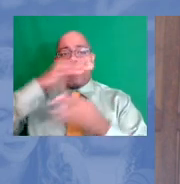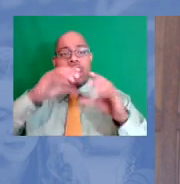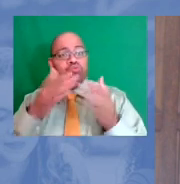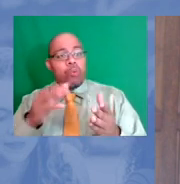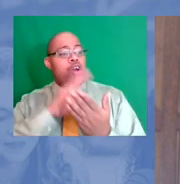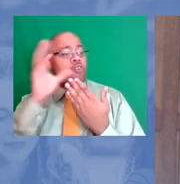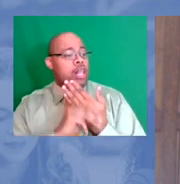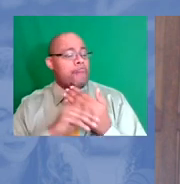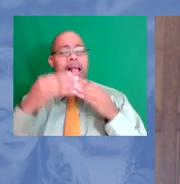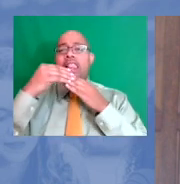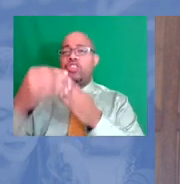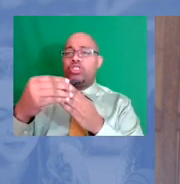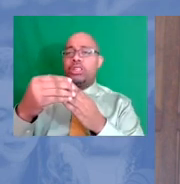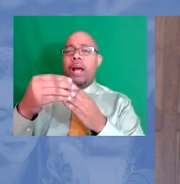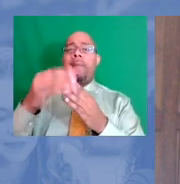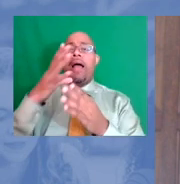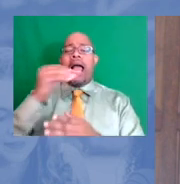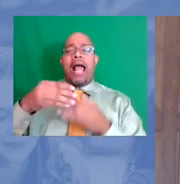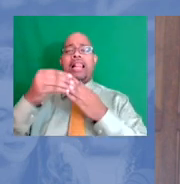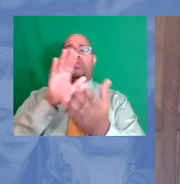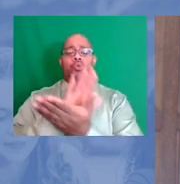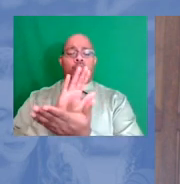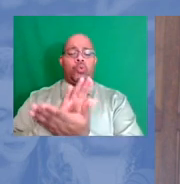AND CERTAINLY LEADING SCHOOLS. SO THERE'S VERY IMPORTANT THAT THIS CONVERSATION